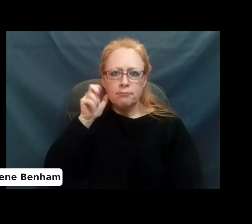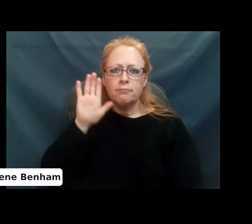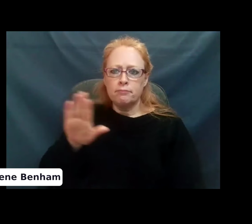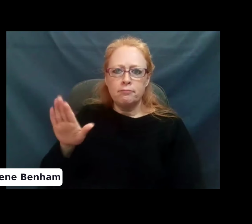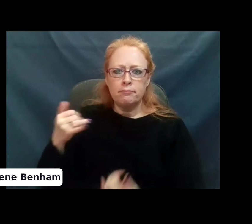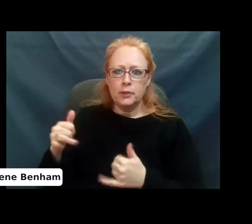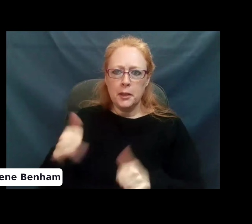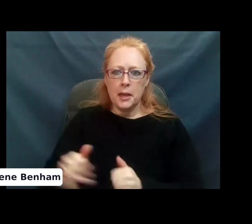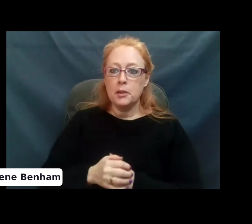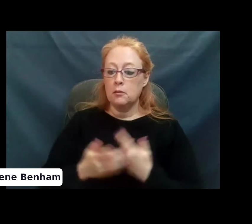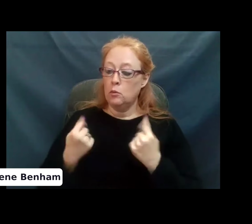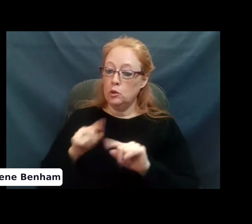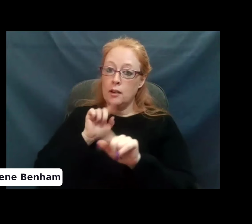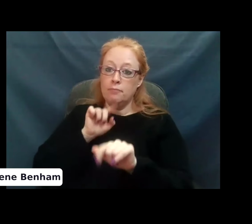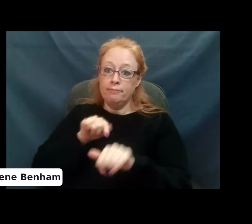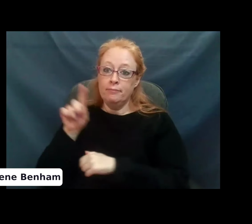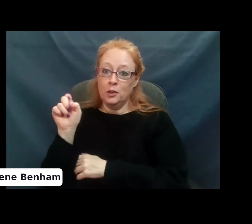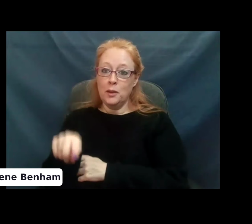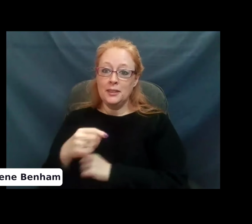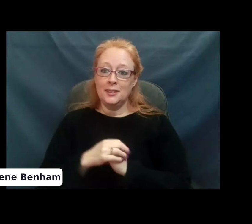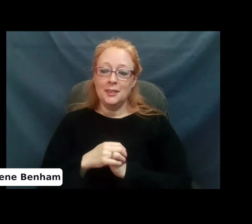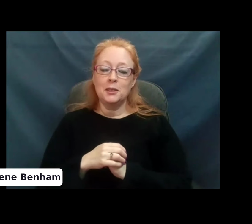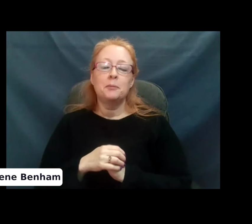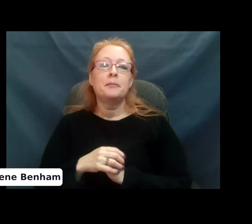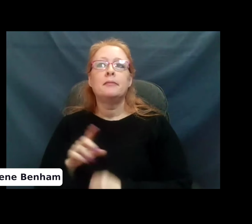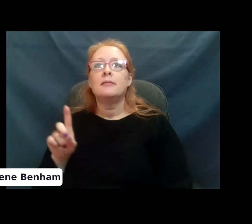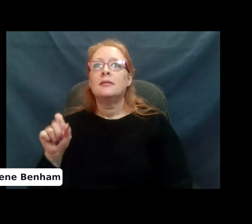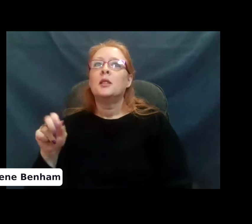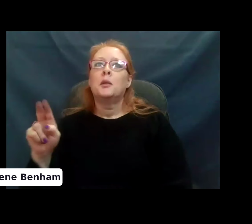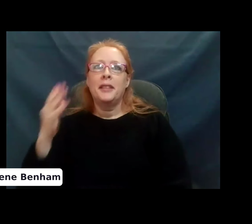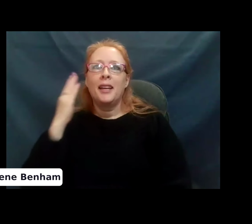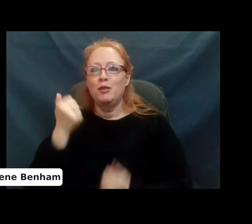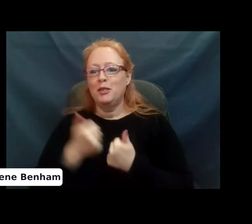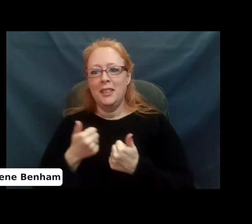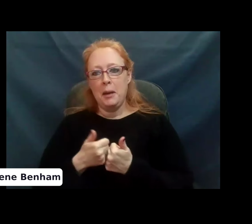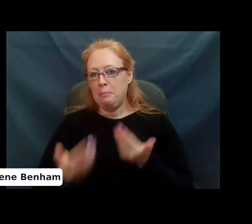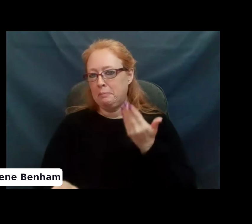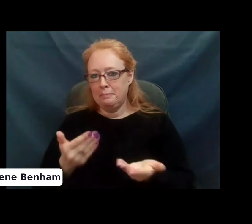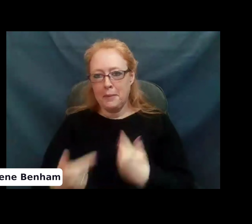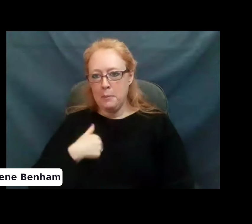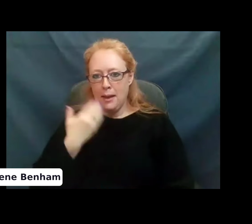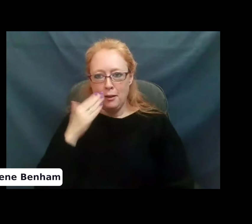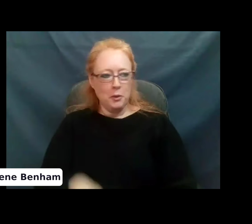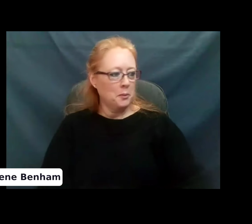I wonder if anybody has games they play or like or they wonder how accessible they are or if you modify them yourselves to make them accessible. Angie: Yeah we would love to hear and we would love to try to ask your questions.